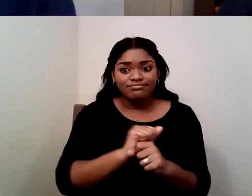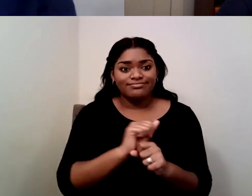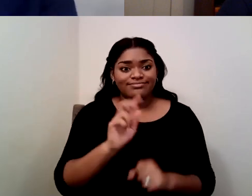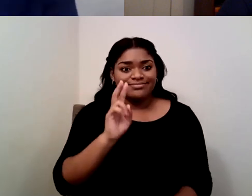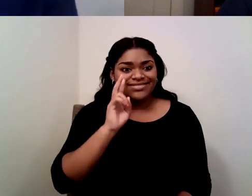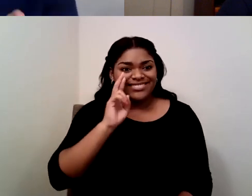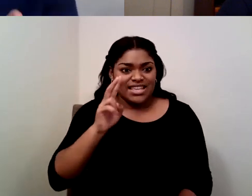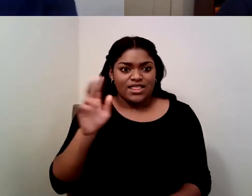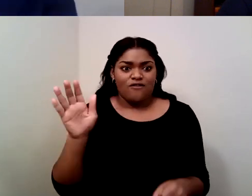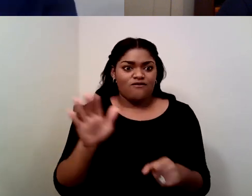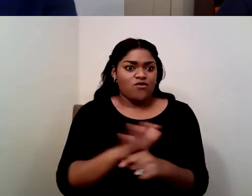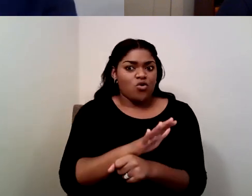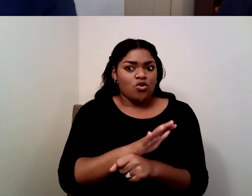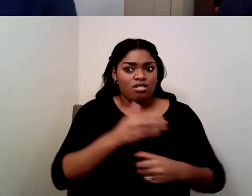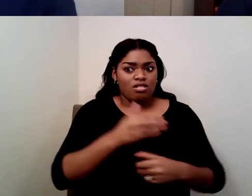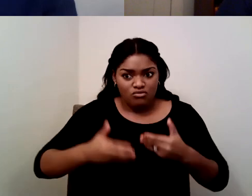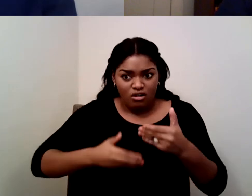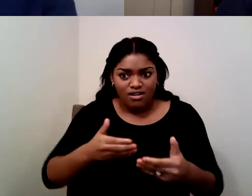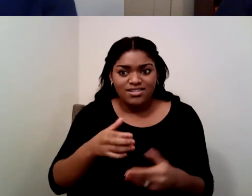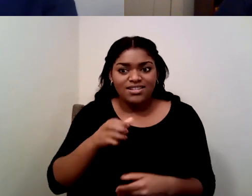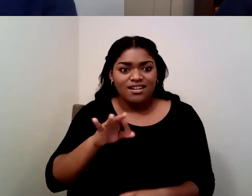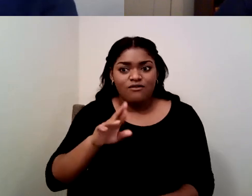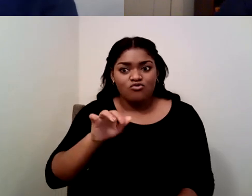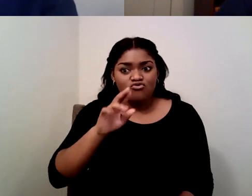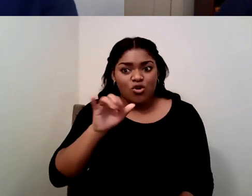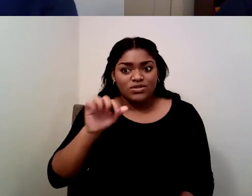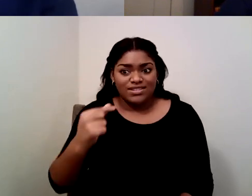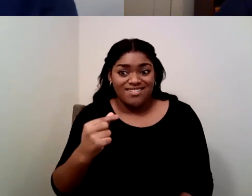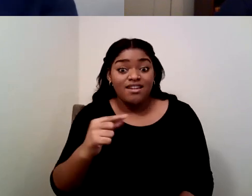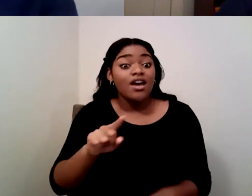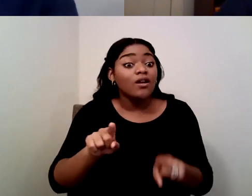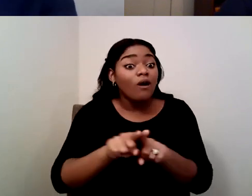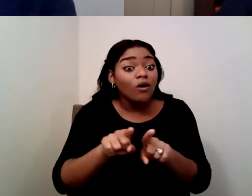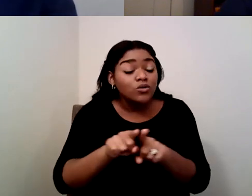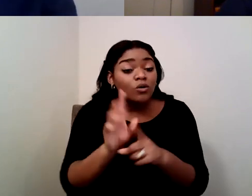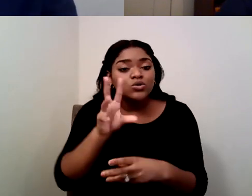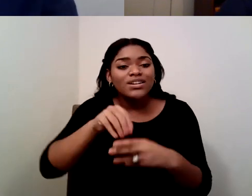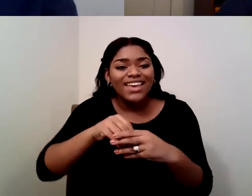the entire roasting process and to engage with the roasters, the people